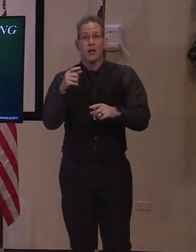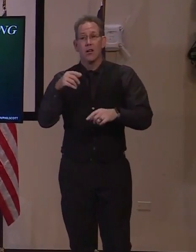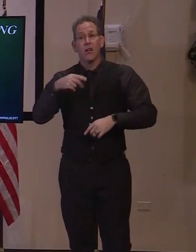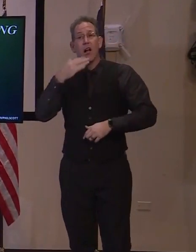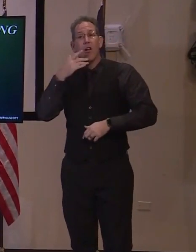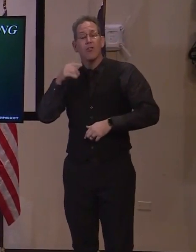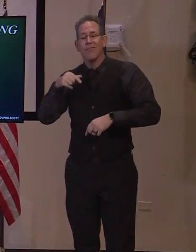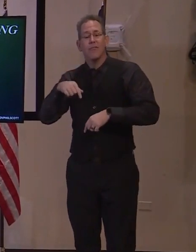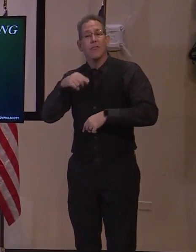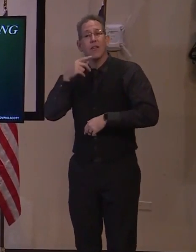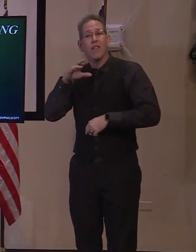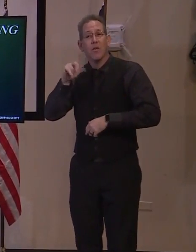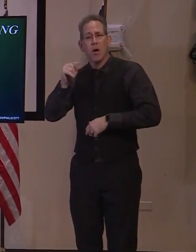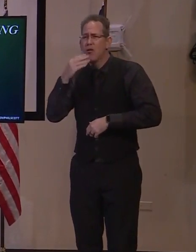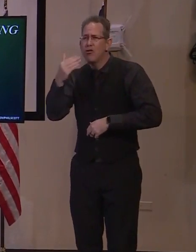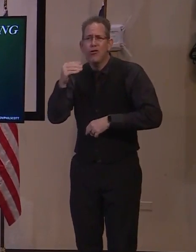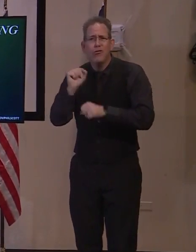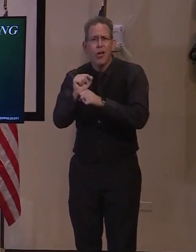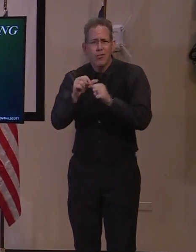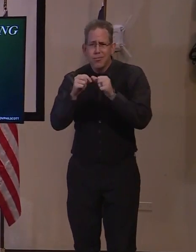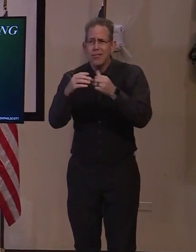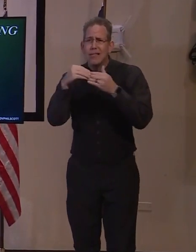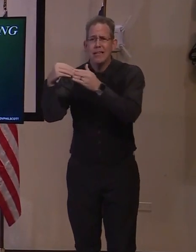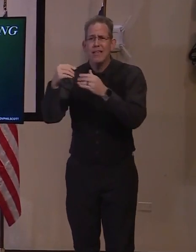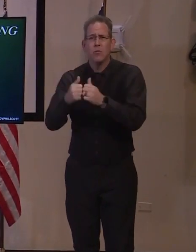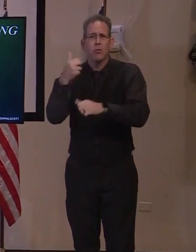country has endured. Delta. We've maintained one of the lowest